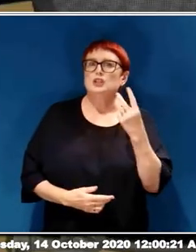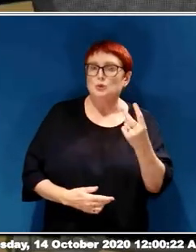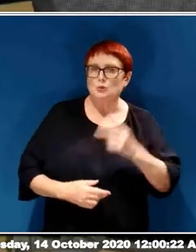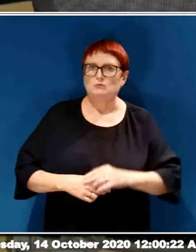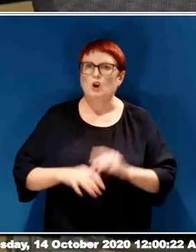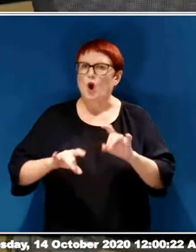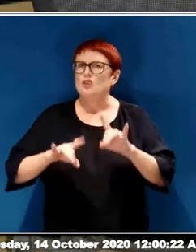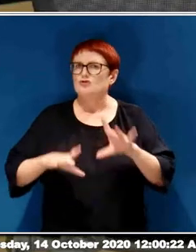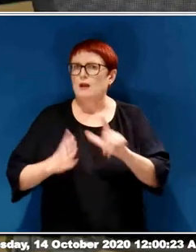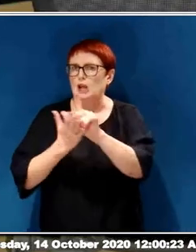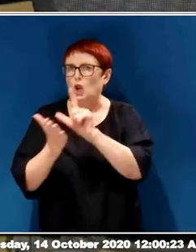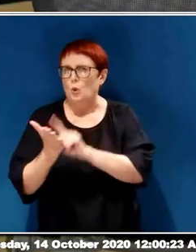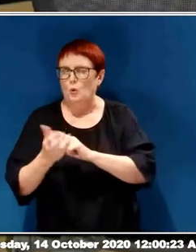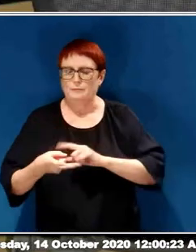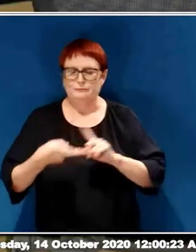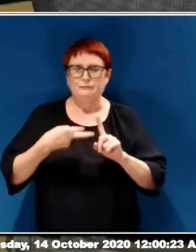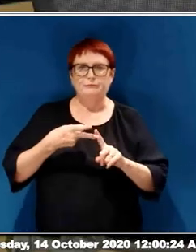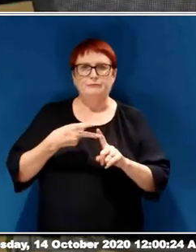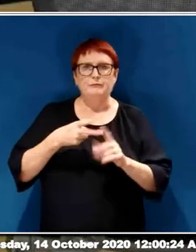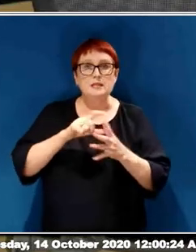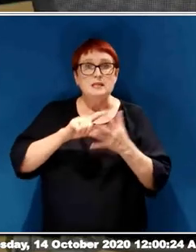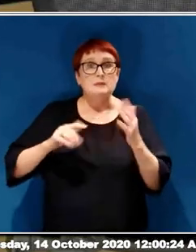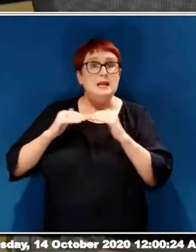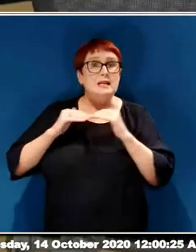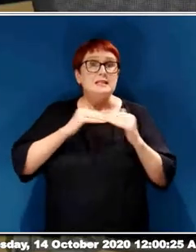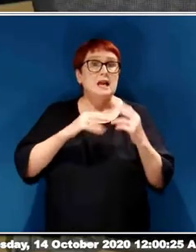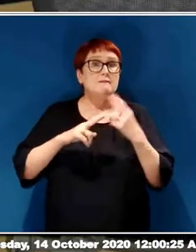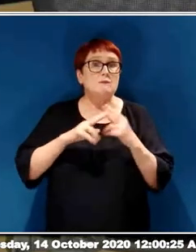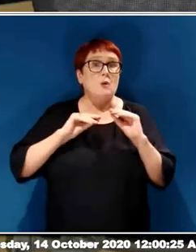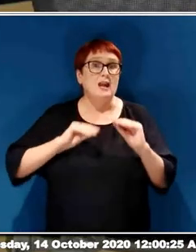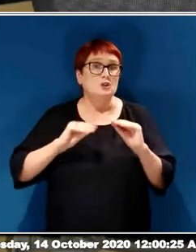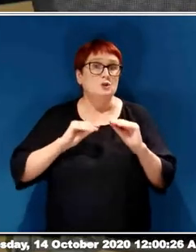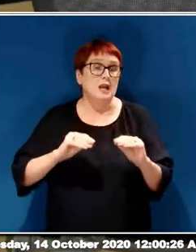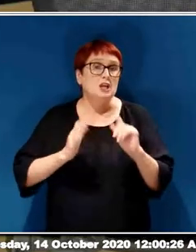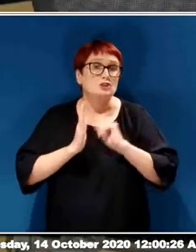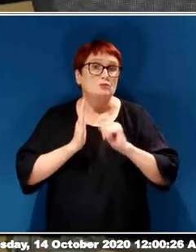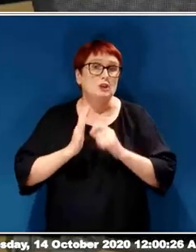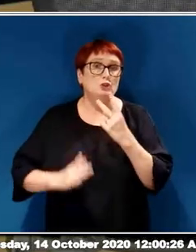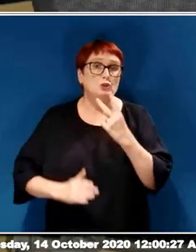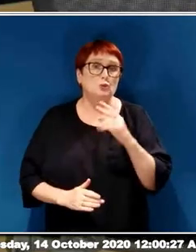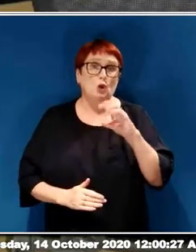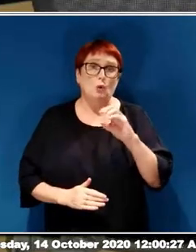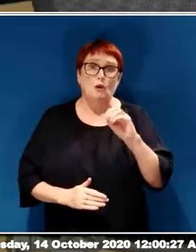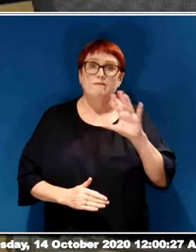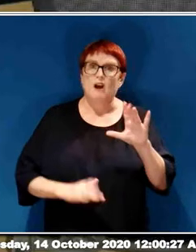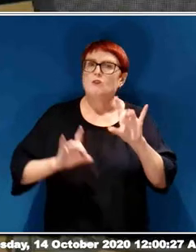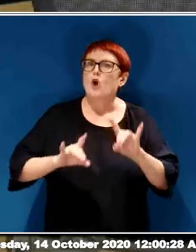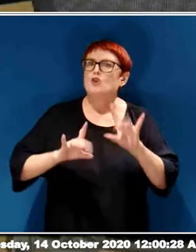Education 2005 (Cth), and you teach those teachers